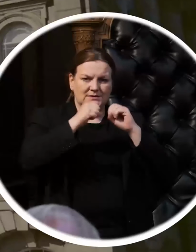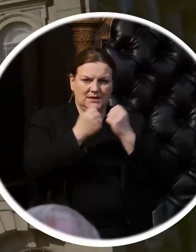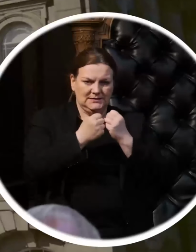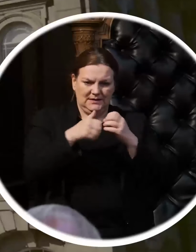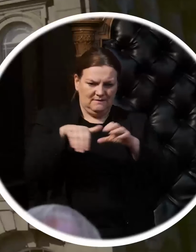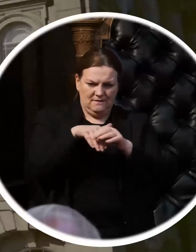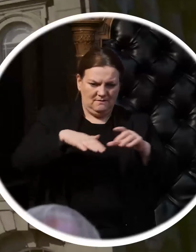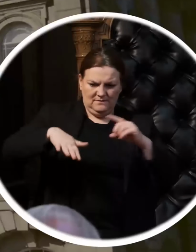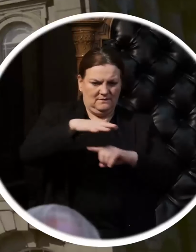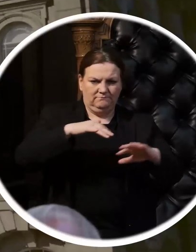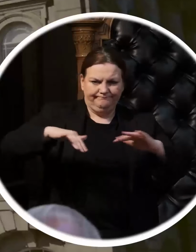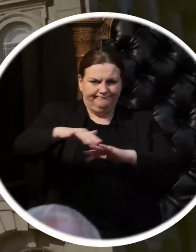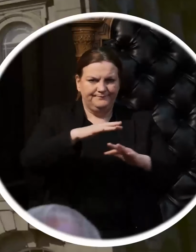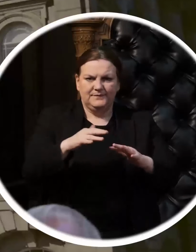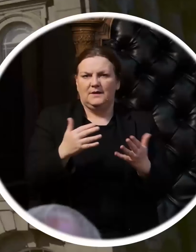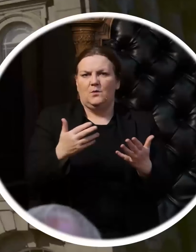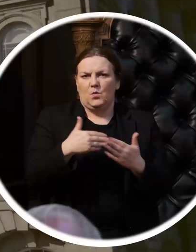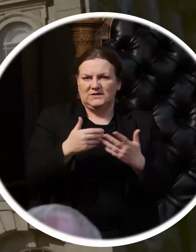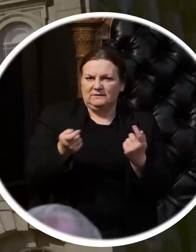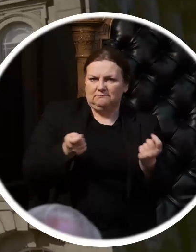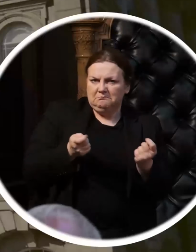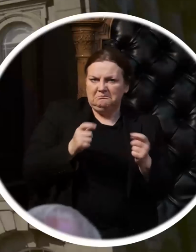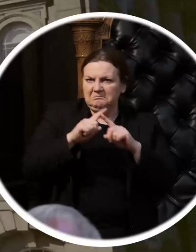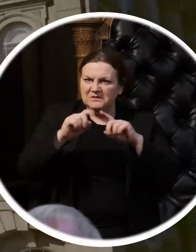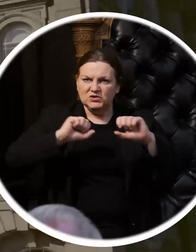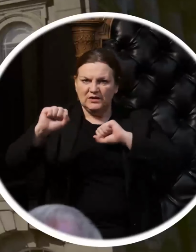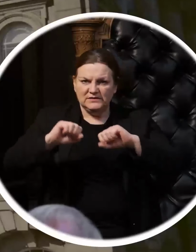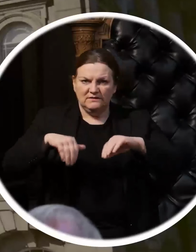What facilities are required? All of this was completely and utterly unknown.